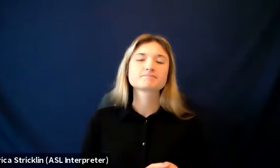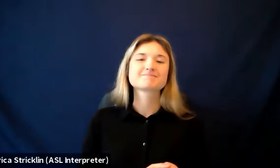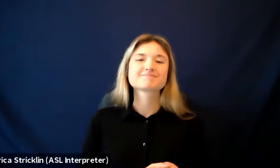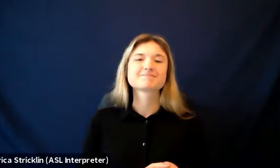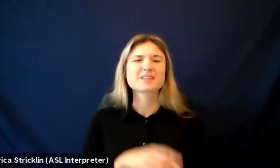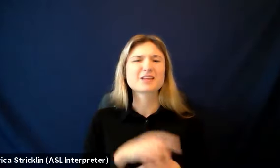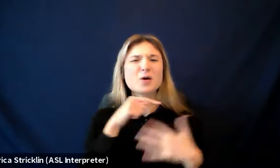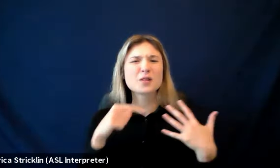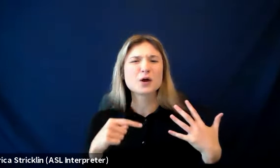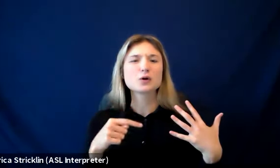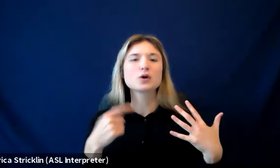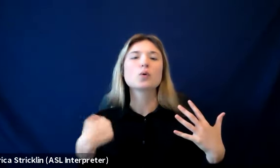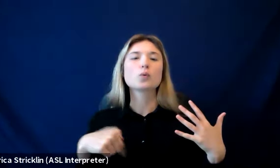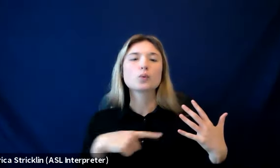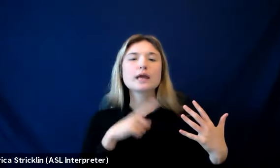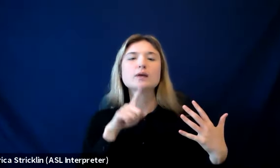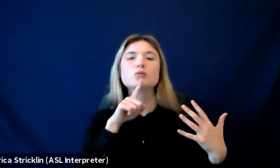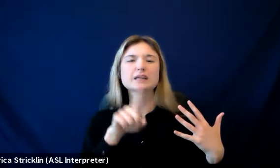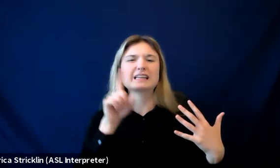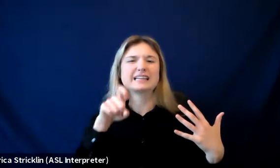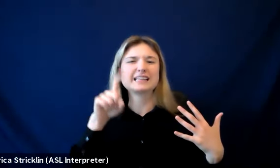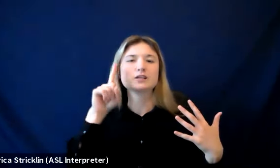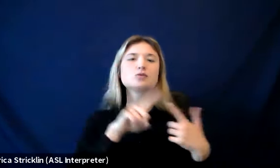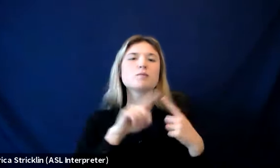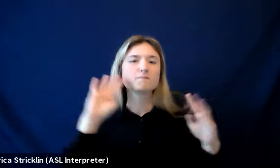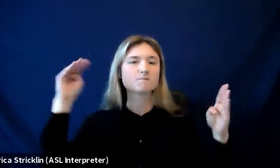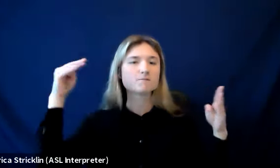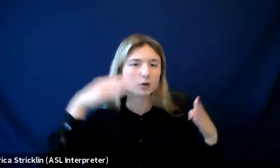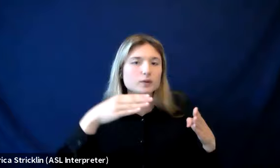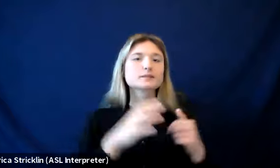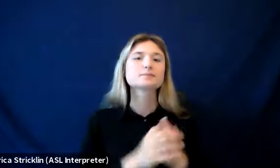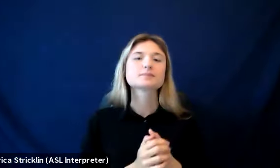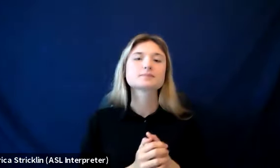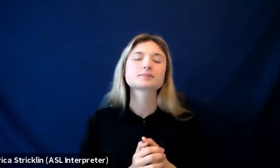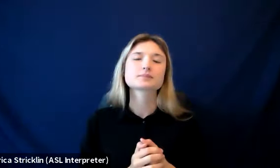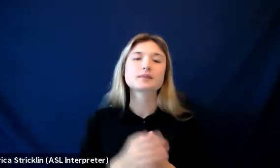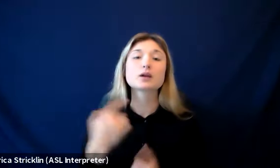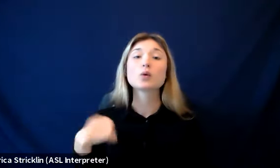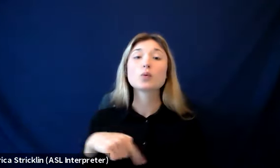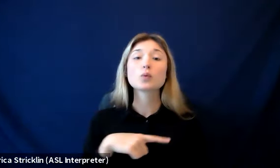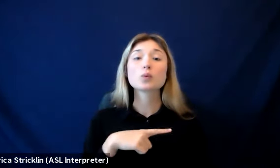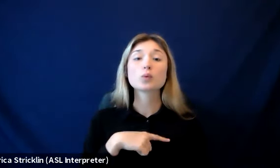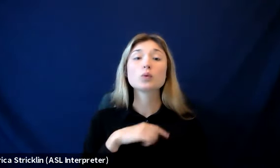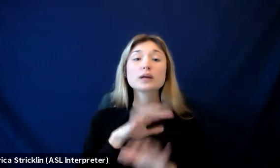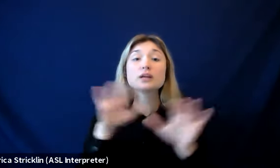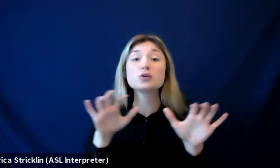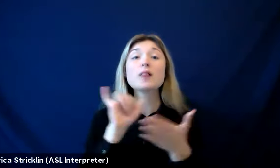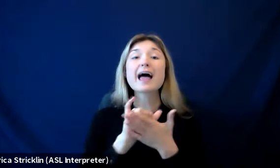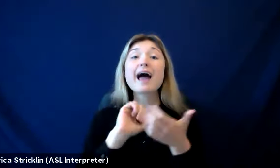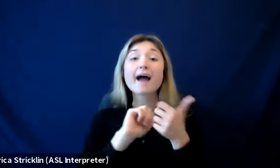are what we really need to focus on. And we do that through self advocacy.